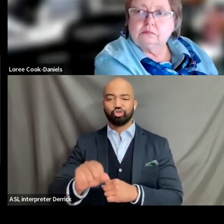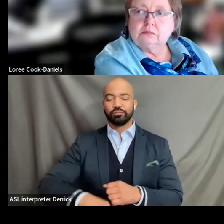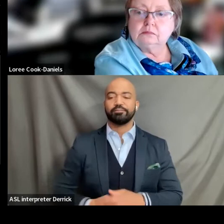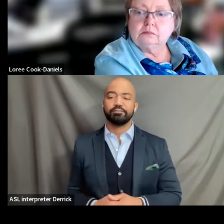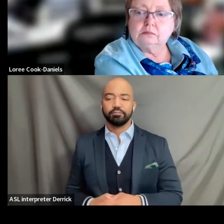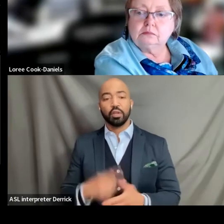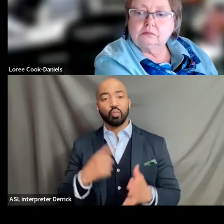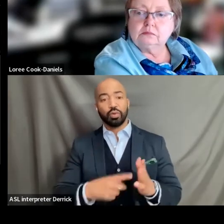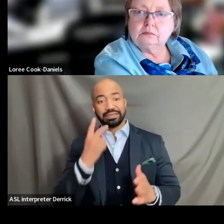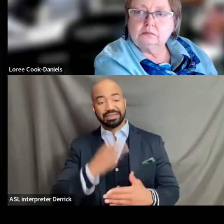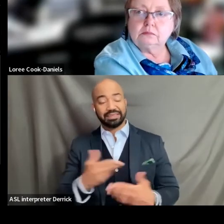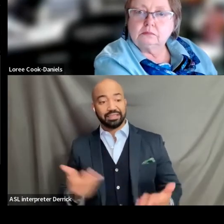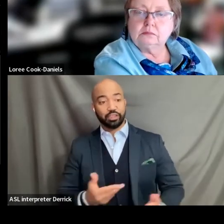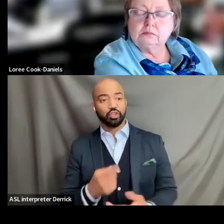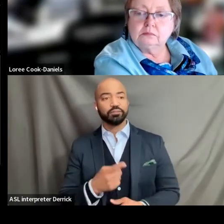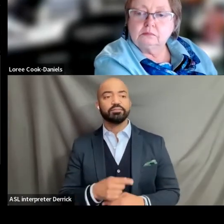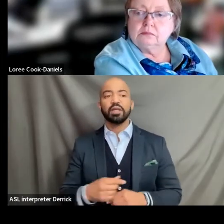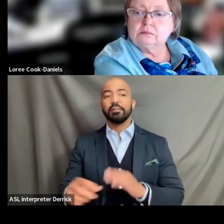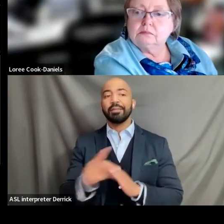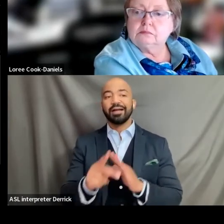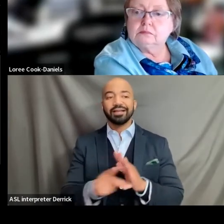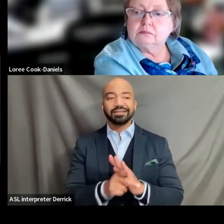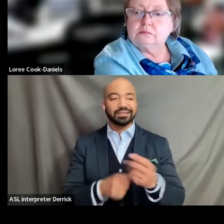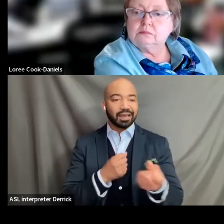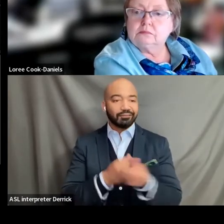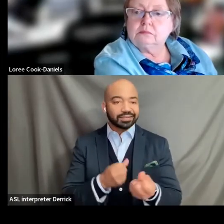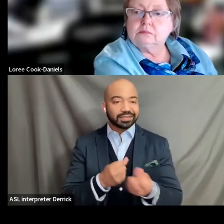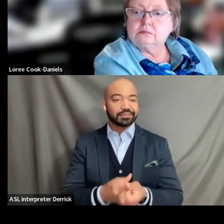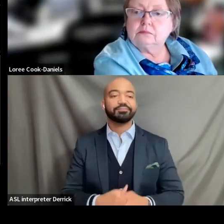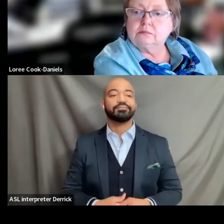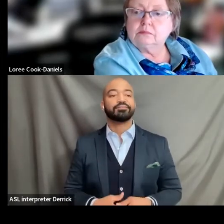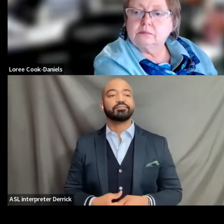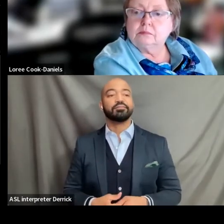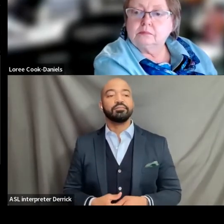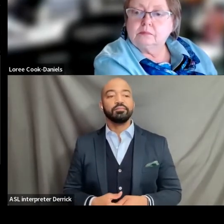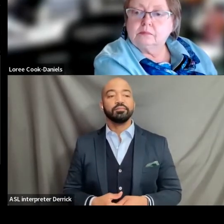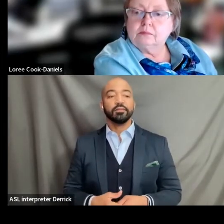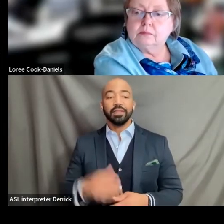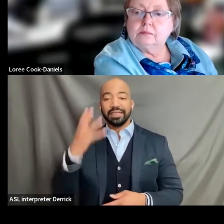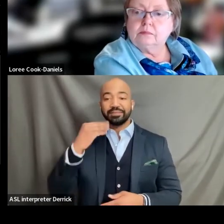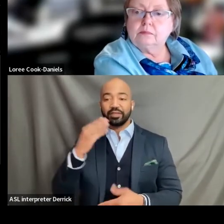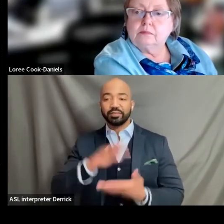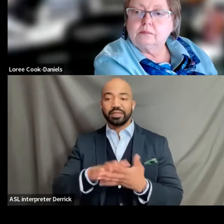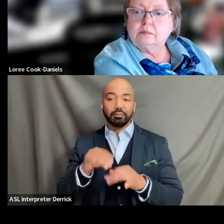Some of what's on the screen is policy advocacy, normalizing experience and naming it.